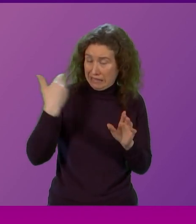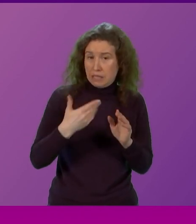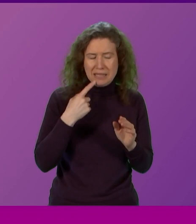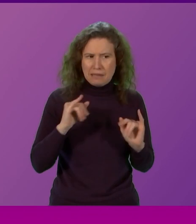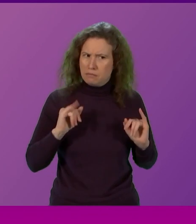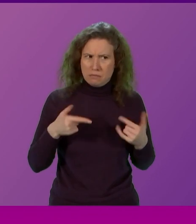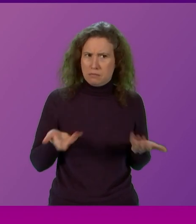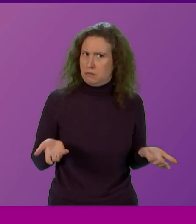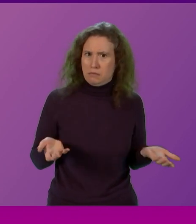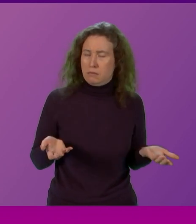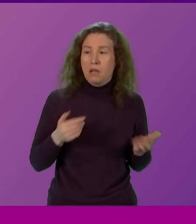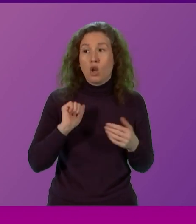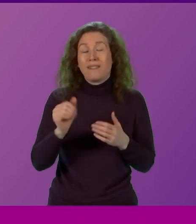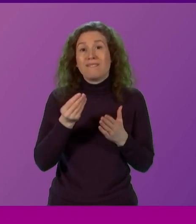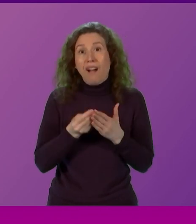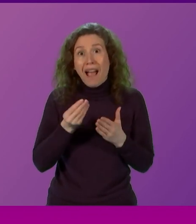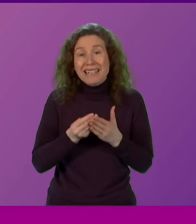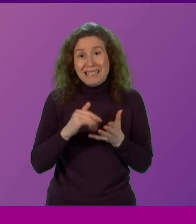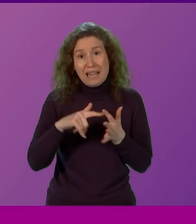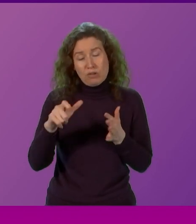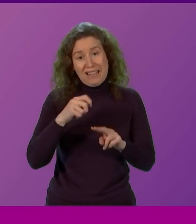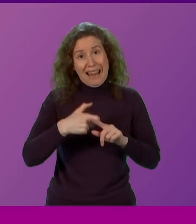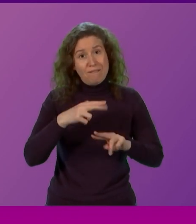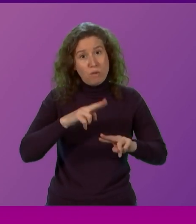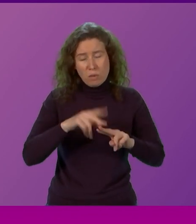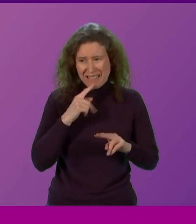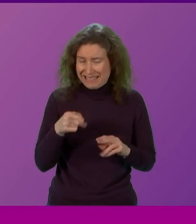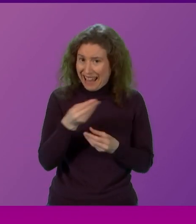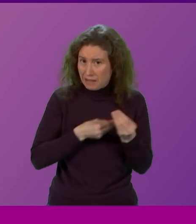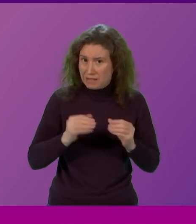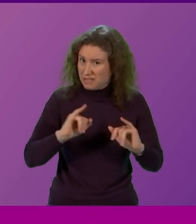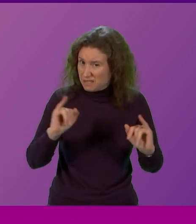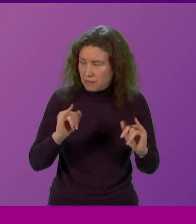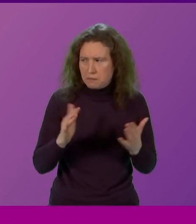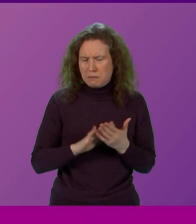The First Minister’s finance secretary, Kate Forbes, has called it “economic carnage”.